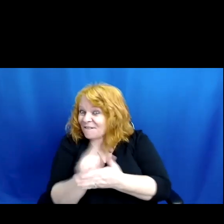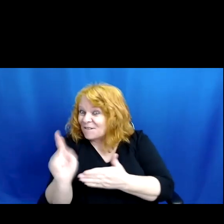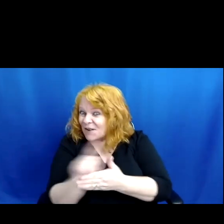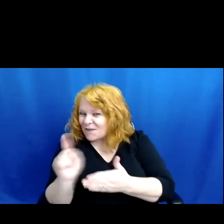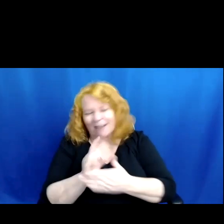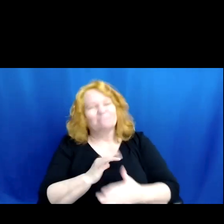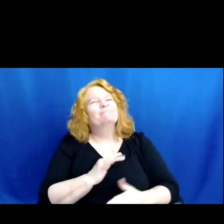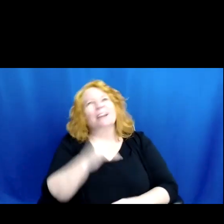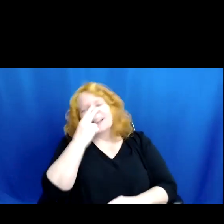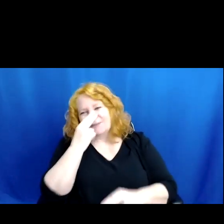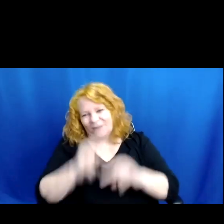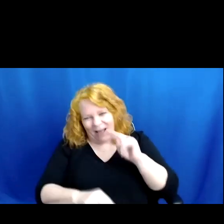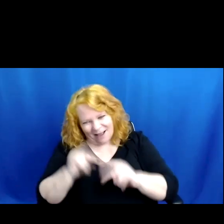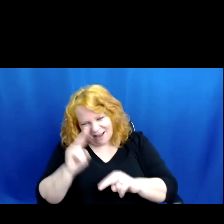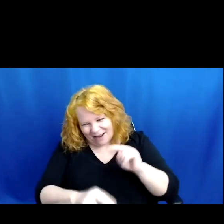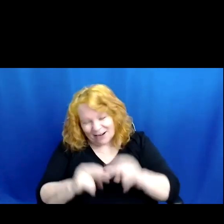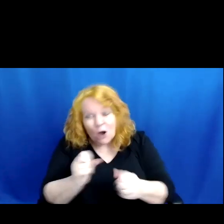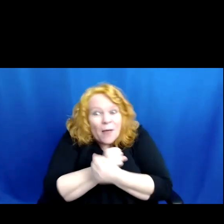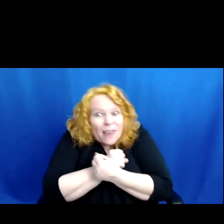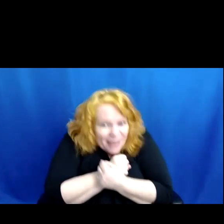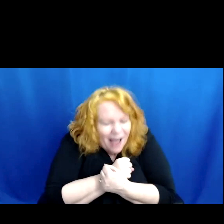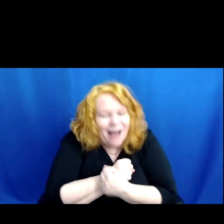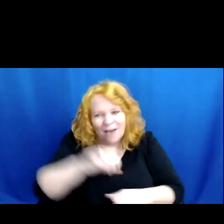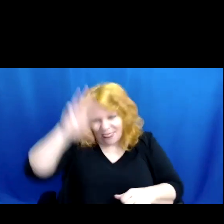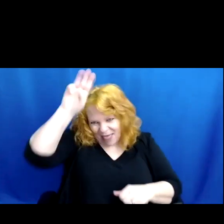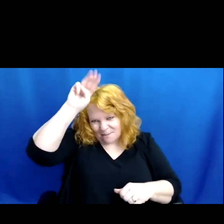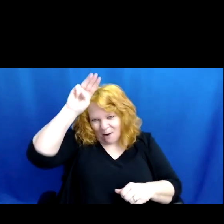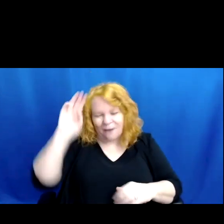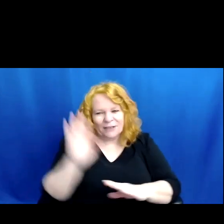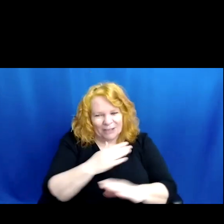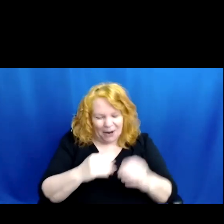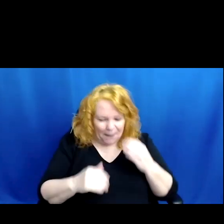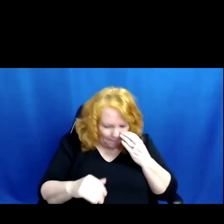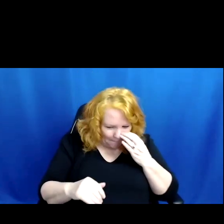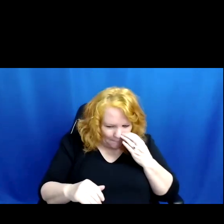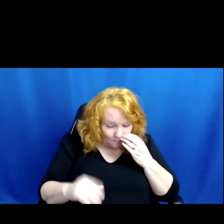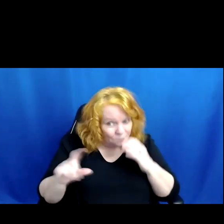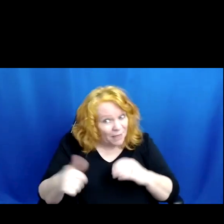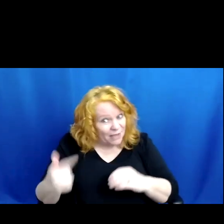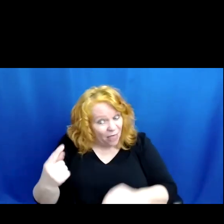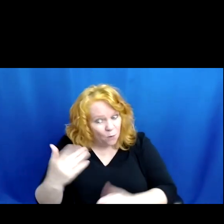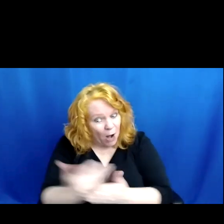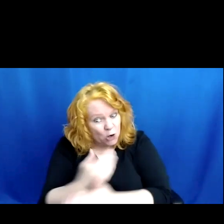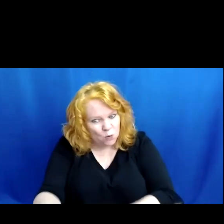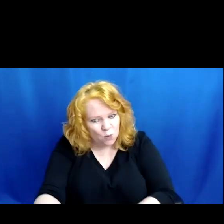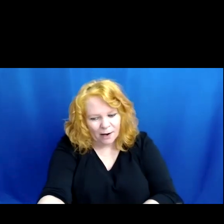We love the Marvin song. Then the other song, the new song, the Silly Sailor Sid song.